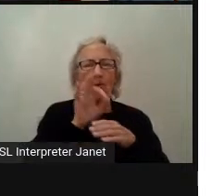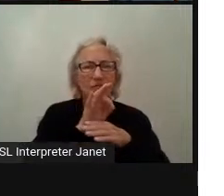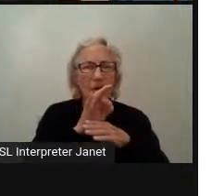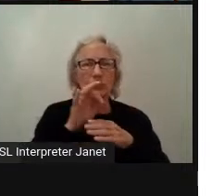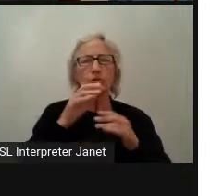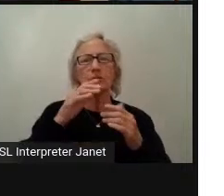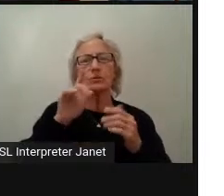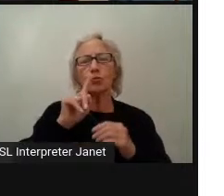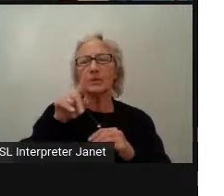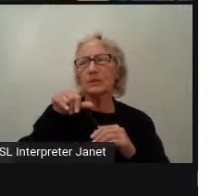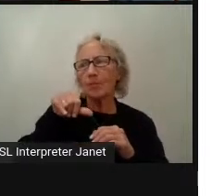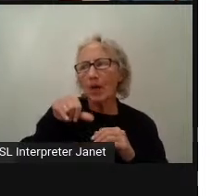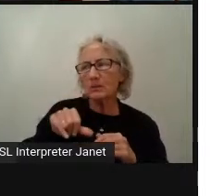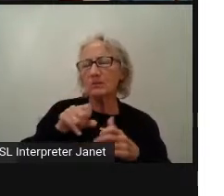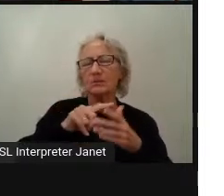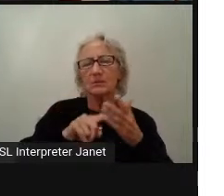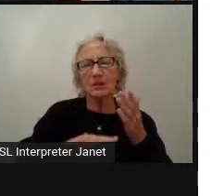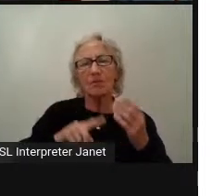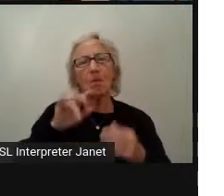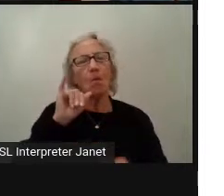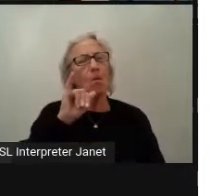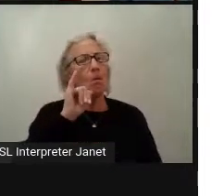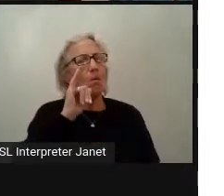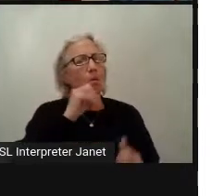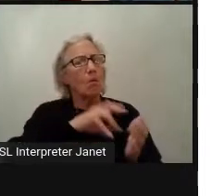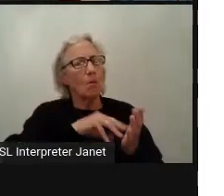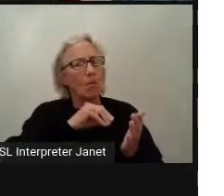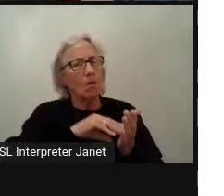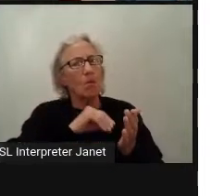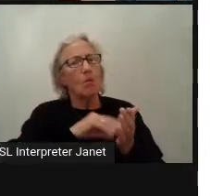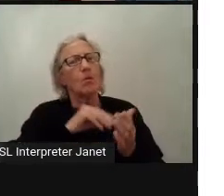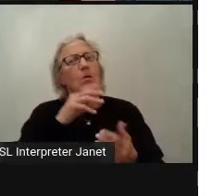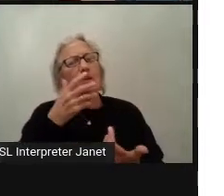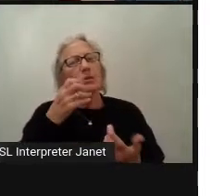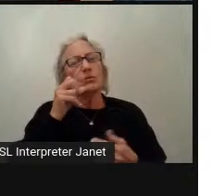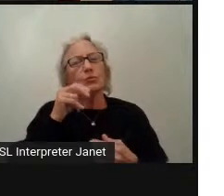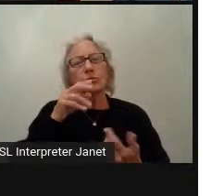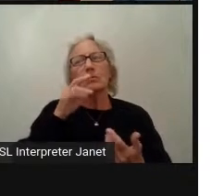accordions so we described how they use these accordions and what were their function. There were abundant tens and